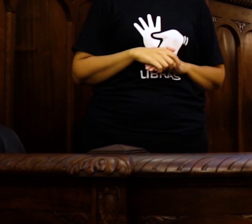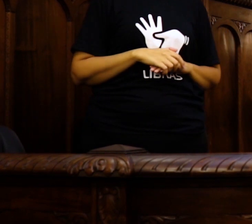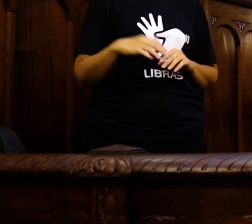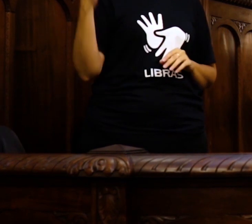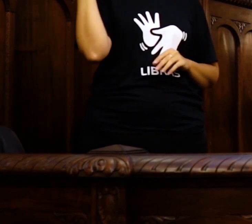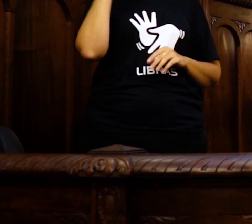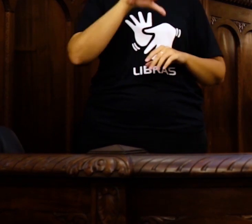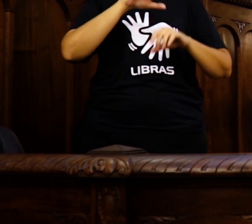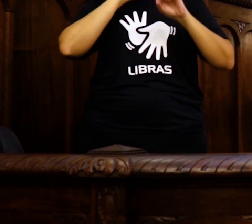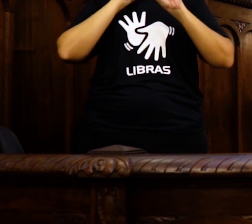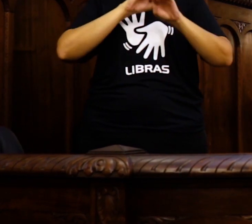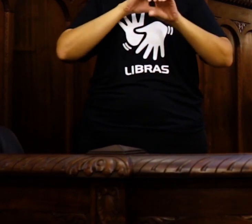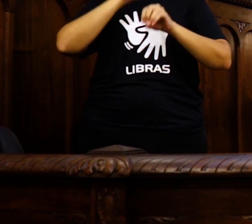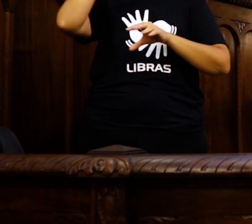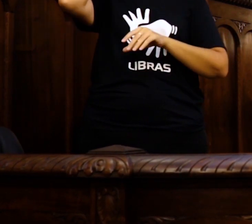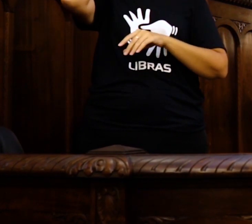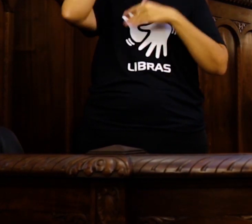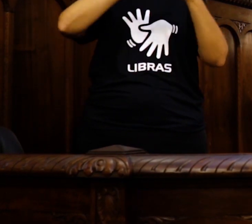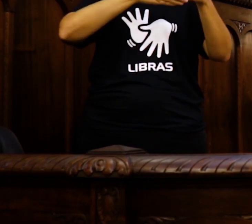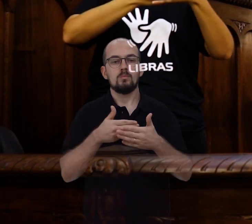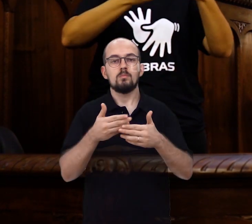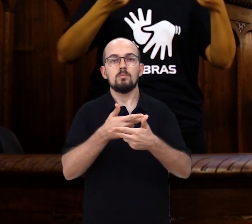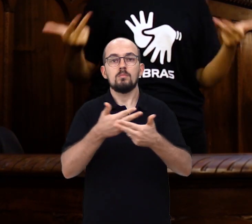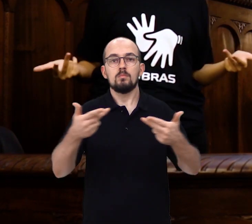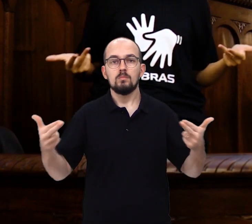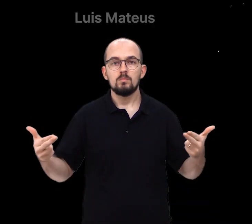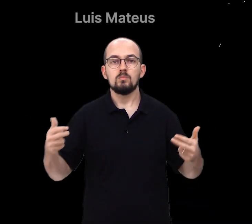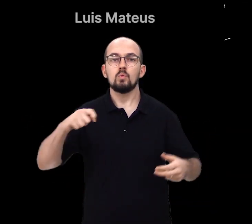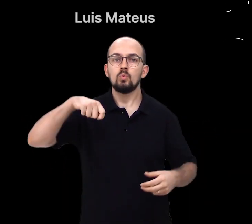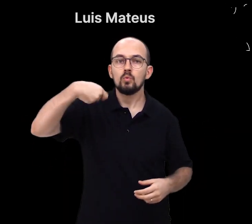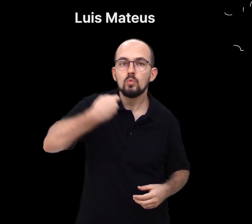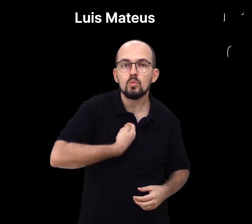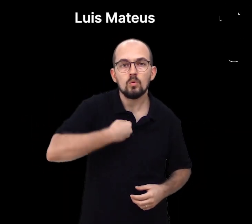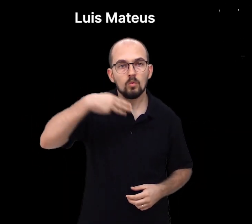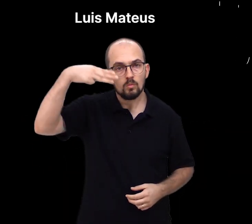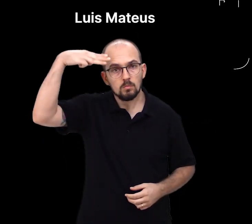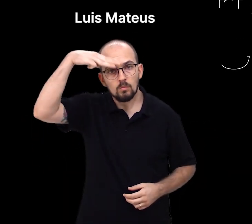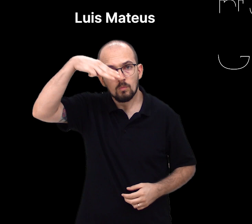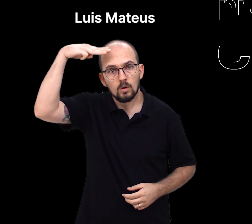by having access to this language. My name is Luis Mateus da Silva Souza.